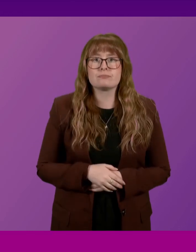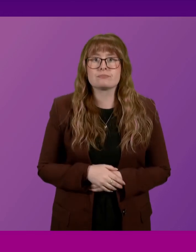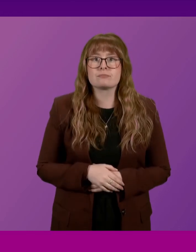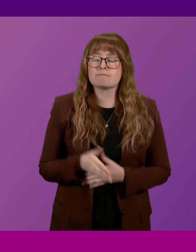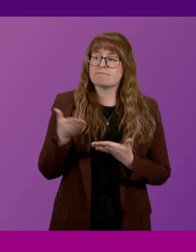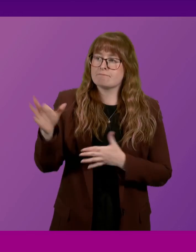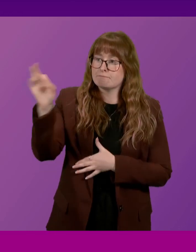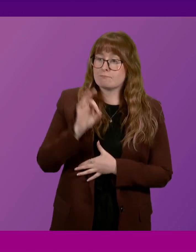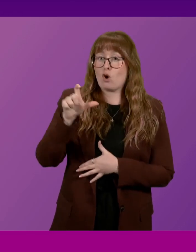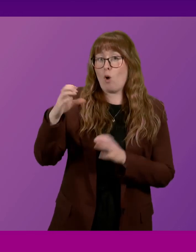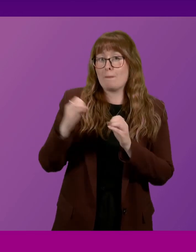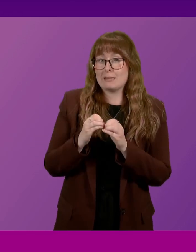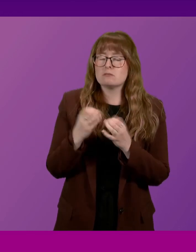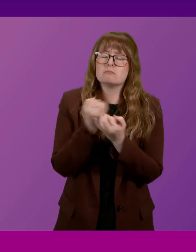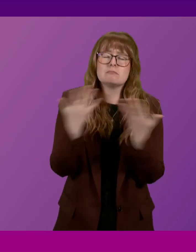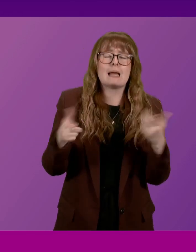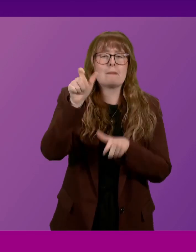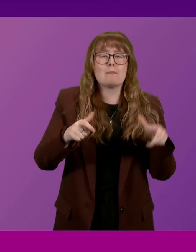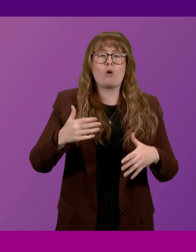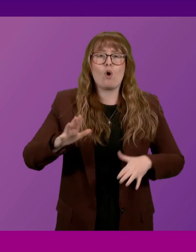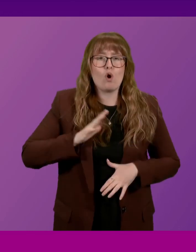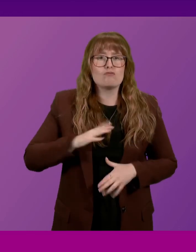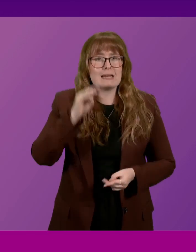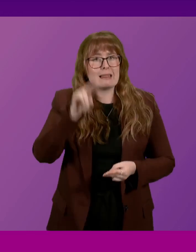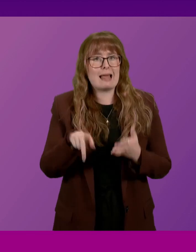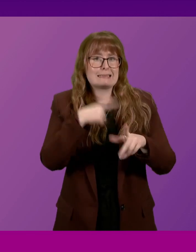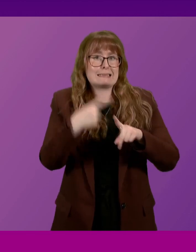The majority of people already pay less tax in Scotland than they would elsewhere